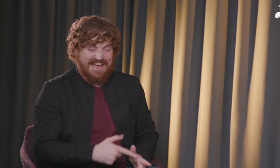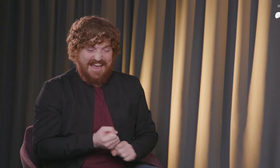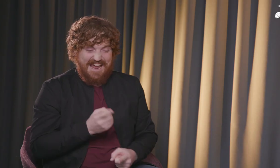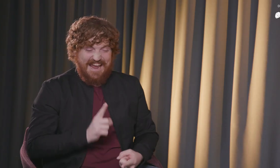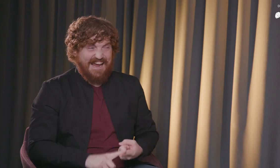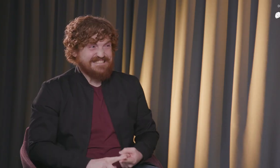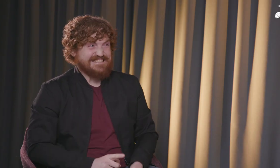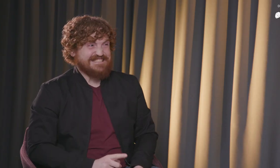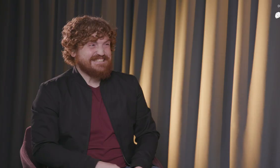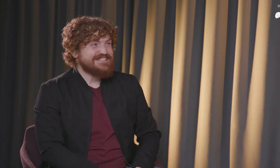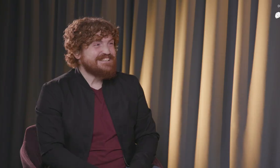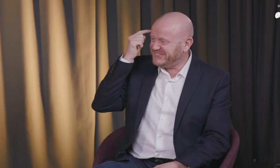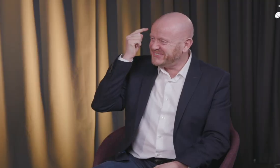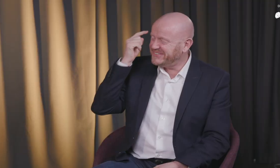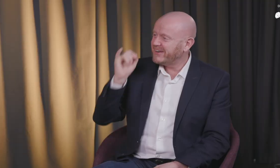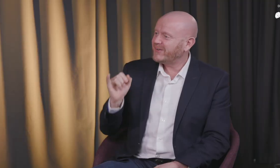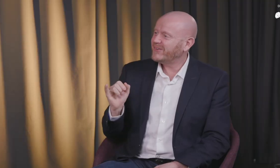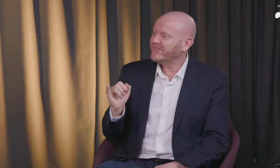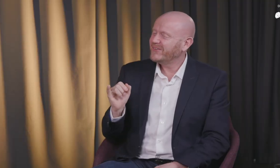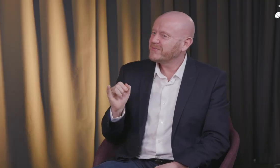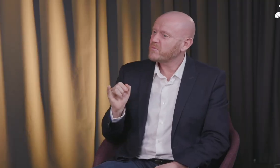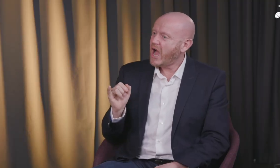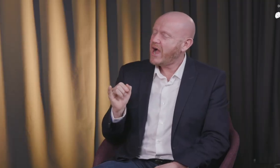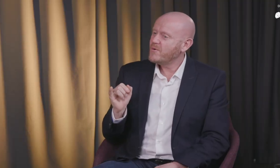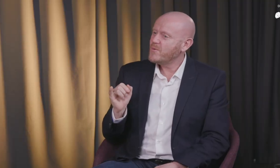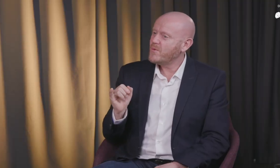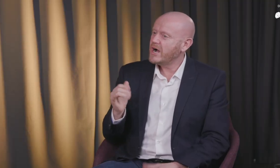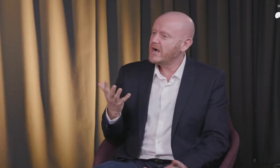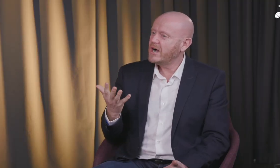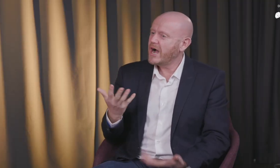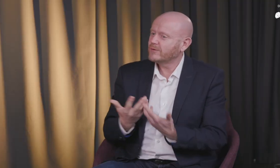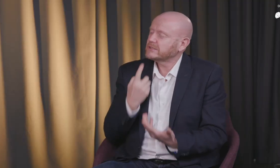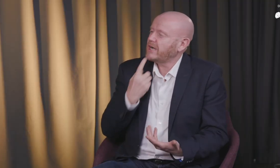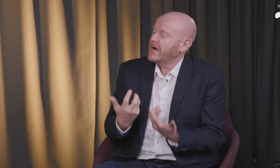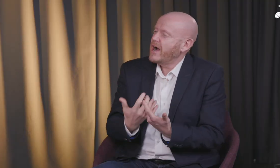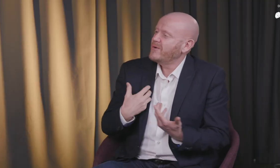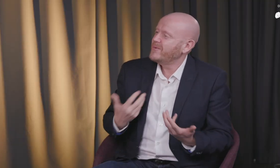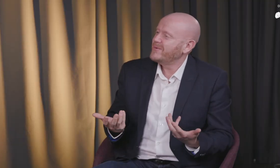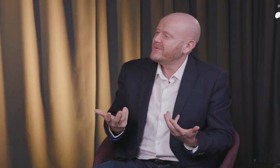Yep, age! Memory, wow, I’m not sure how to say it.